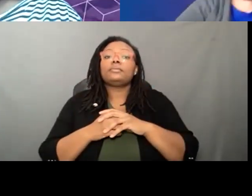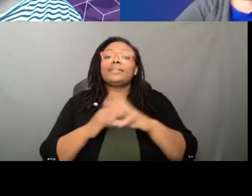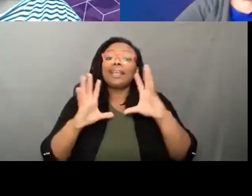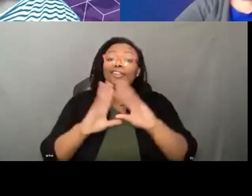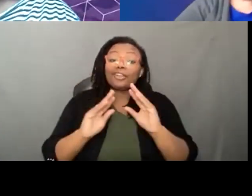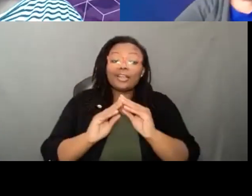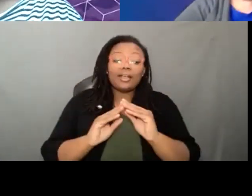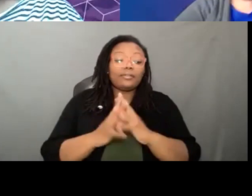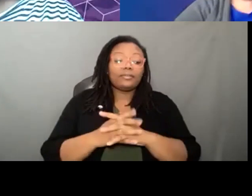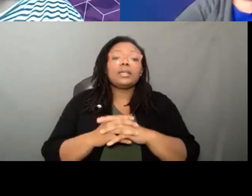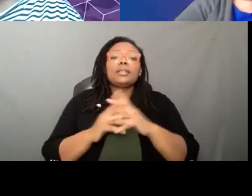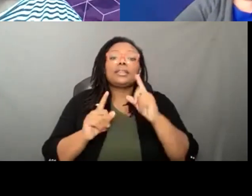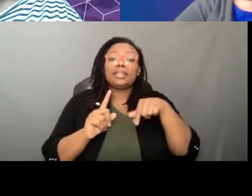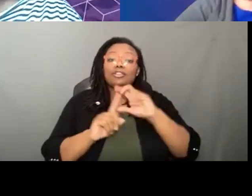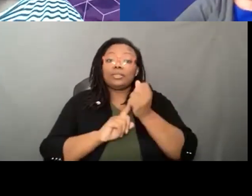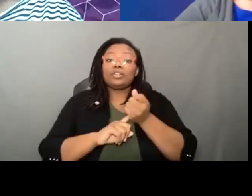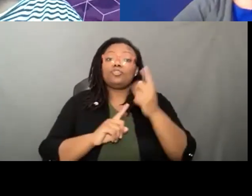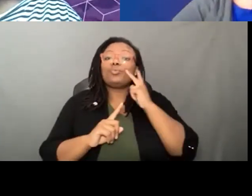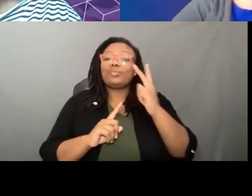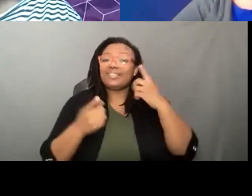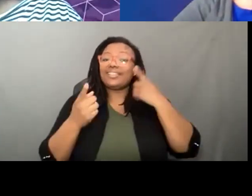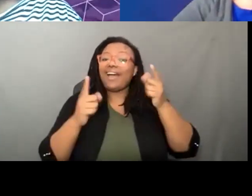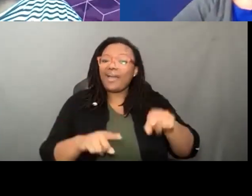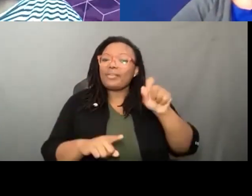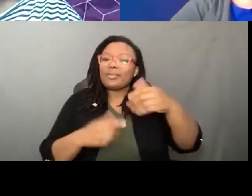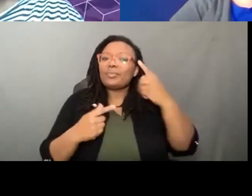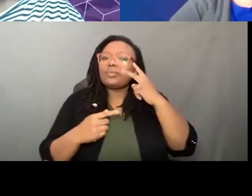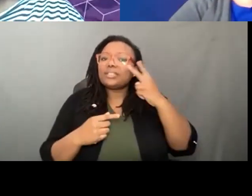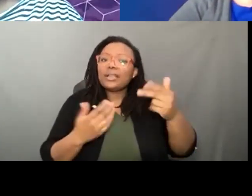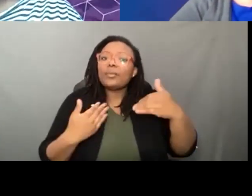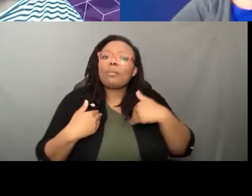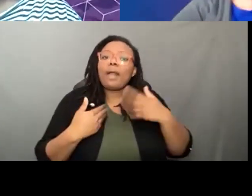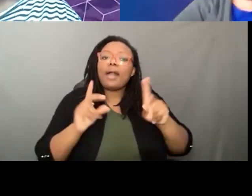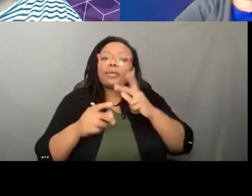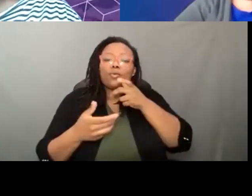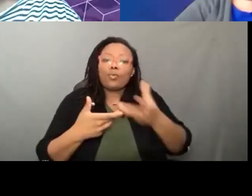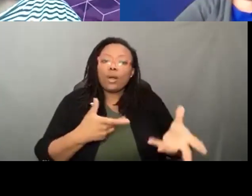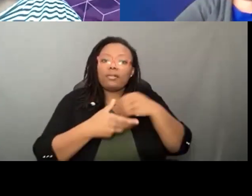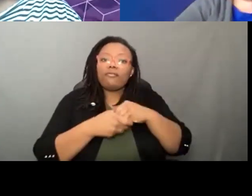There's been cases where we have seen that, that we will have them participating in some large,